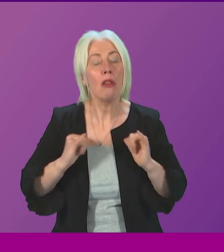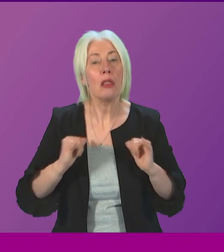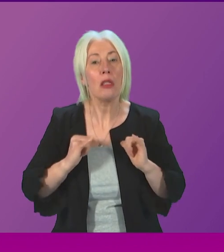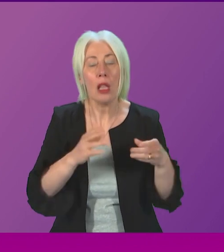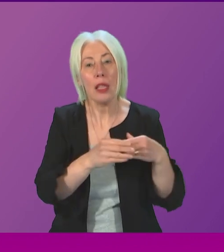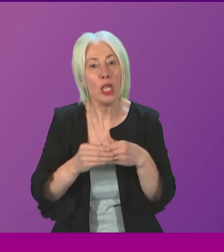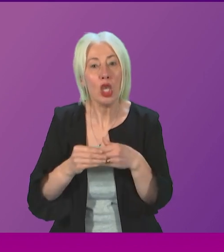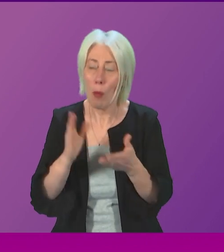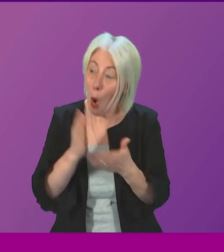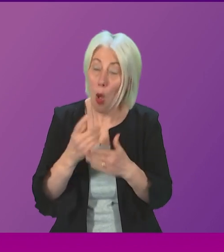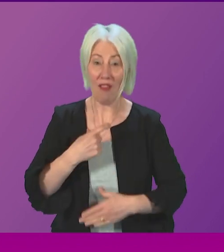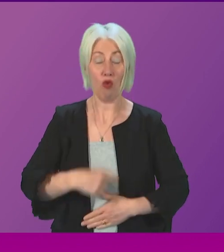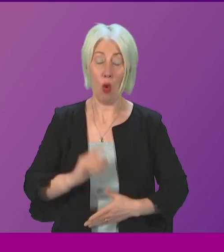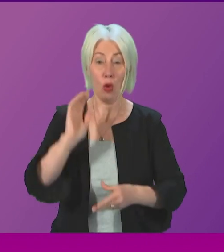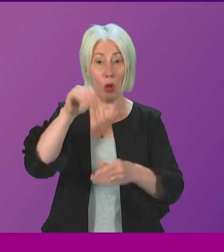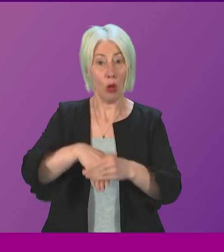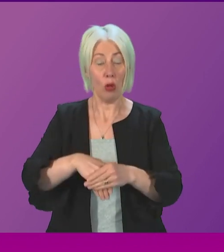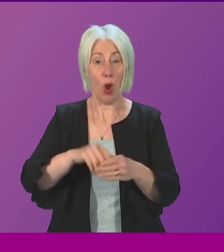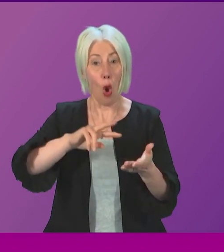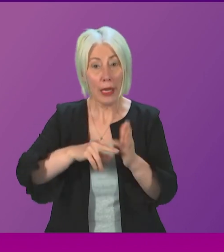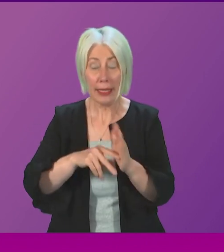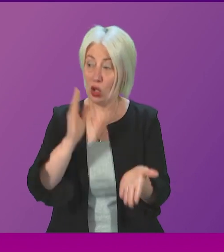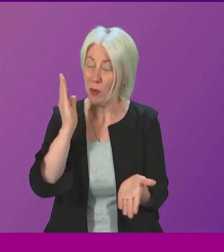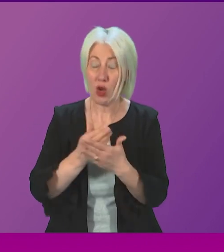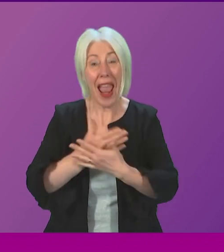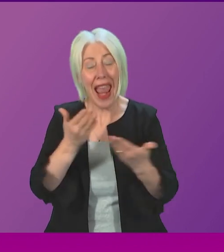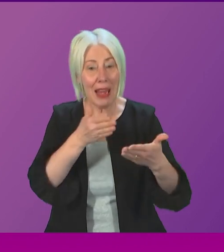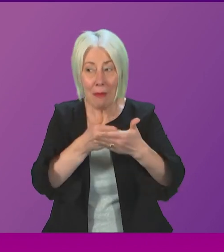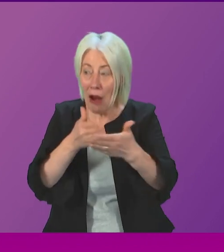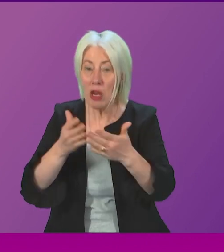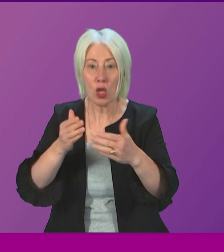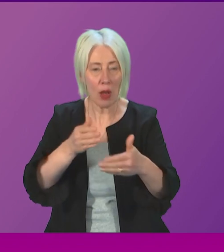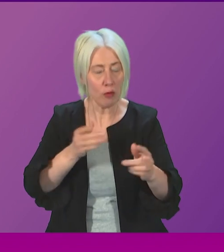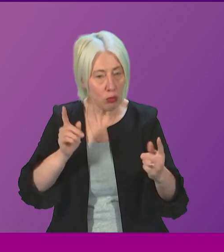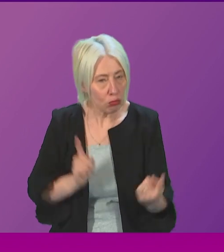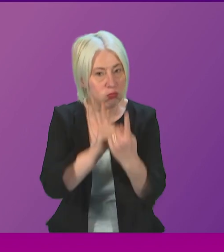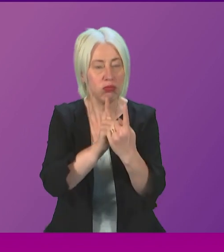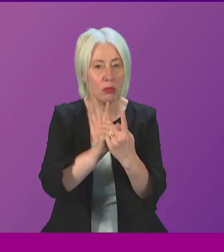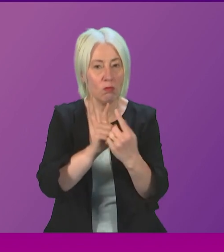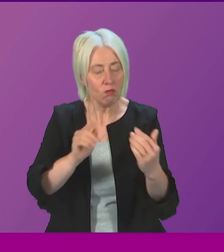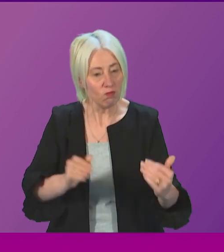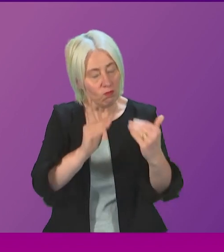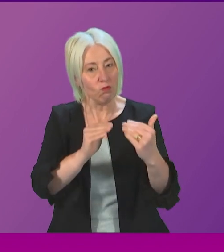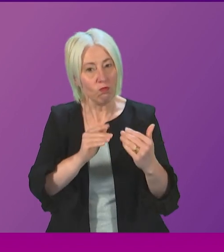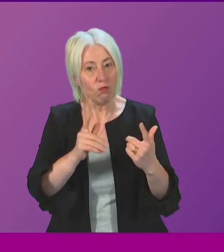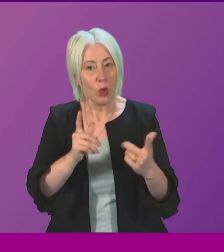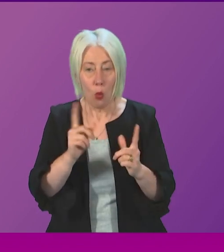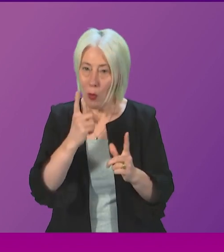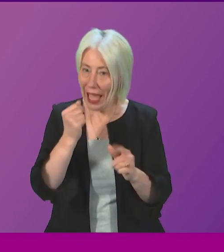play in our organisations in confronting those barriers and reflecting on what more we can do to undermine them.